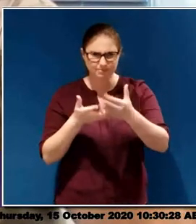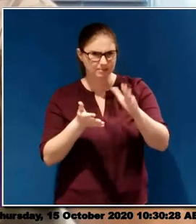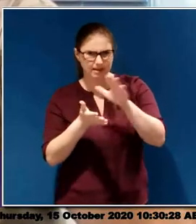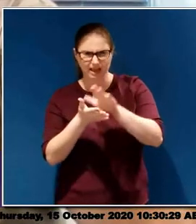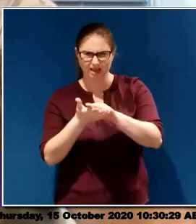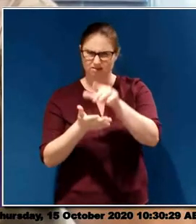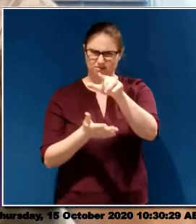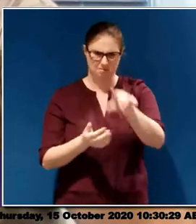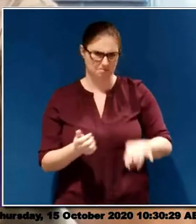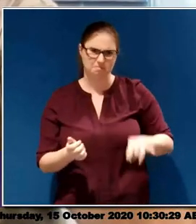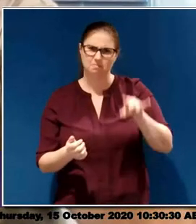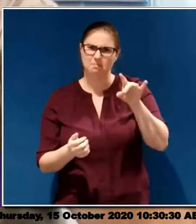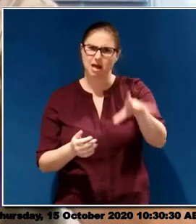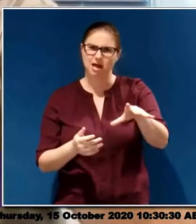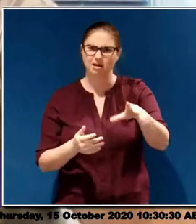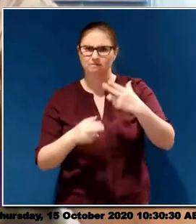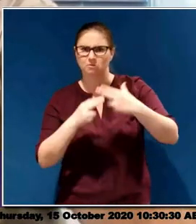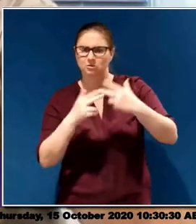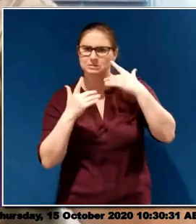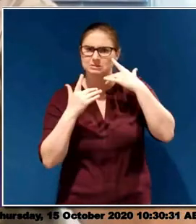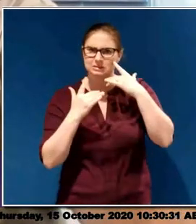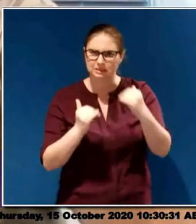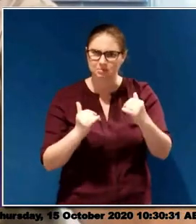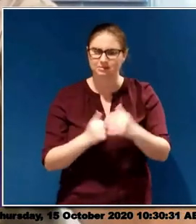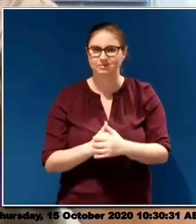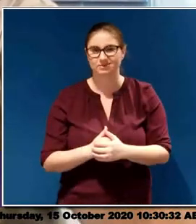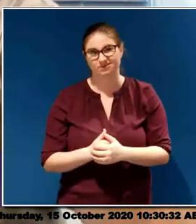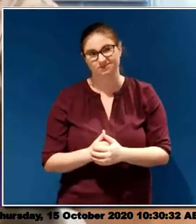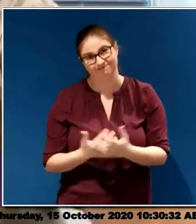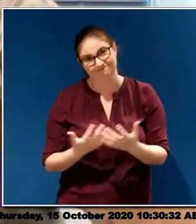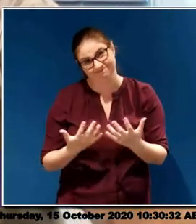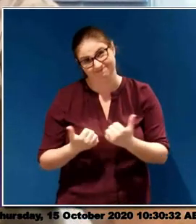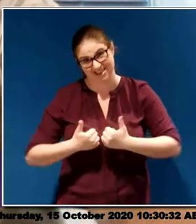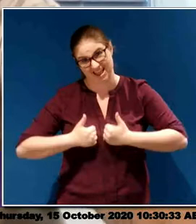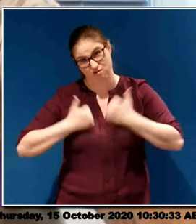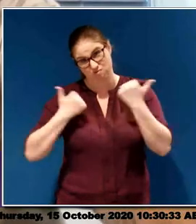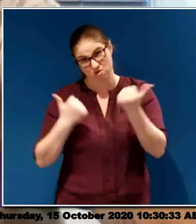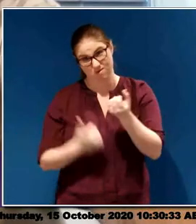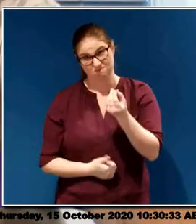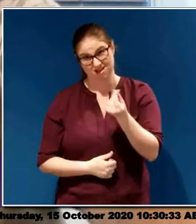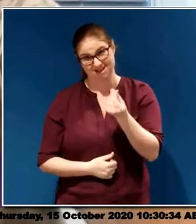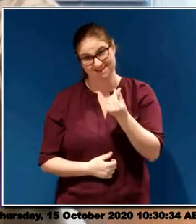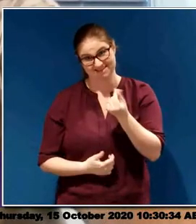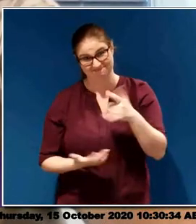Alex ended up having to go and get a job that paid more money just so we could